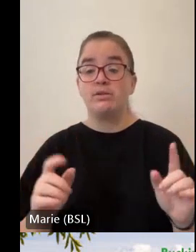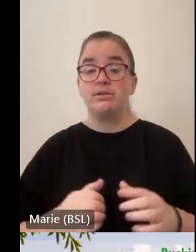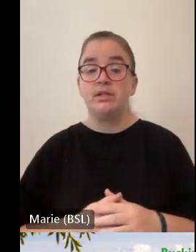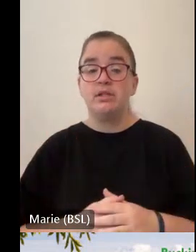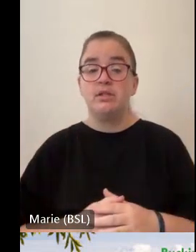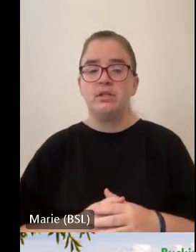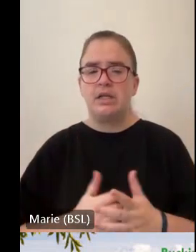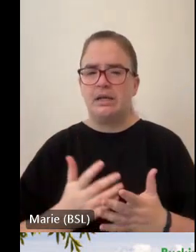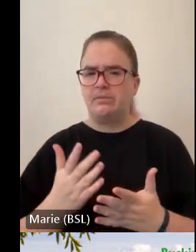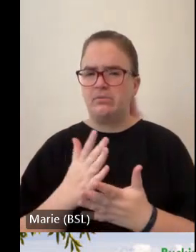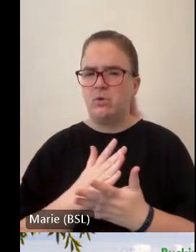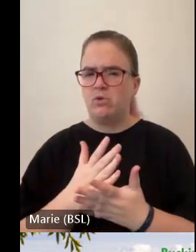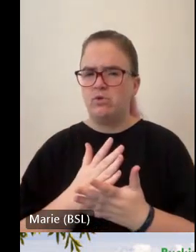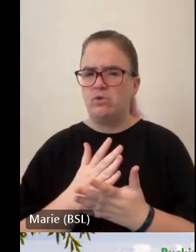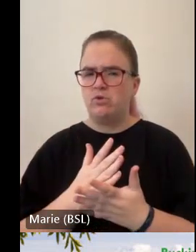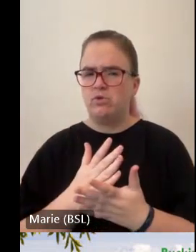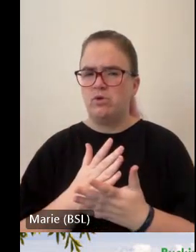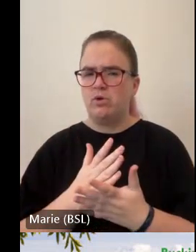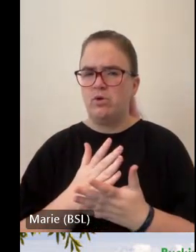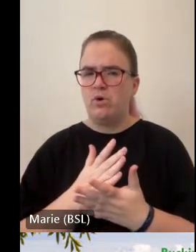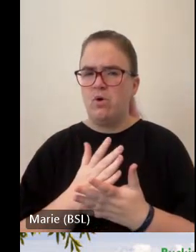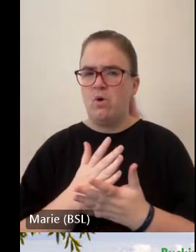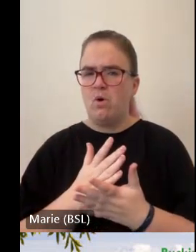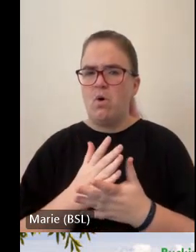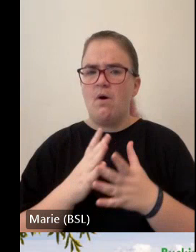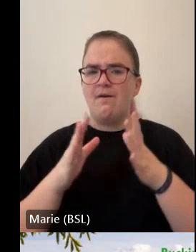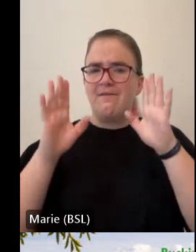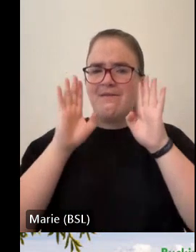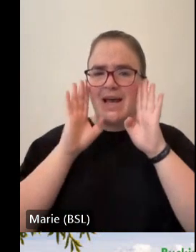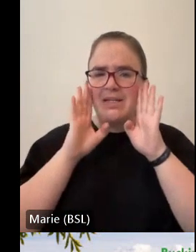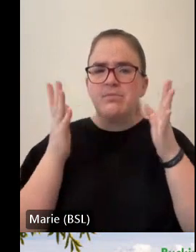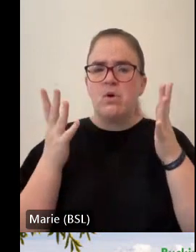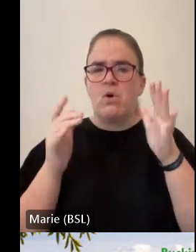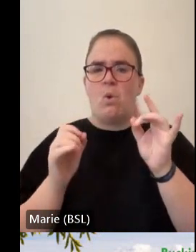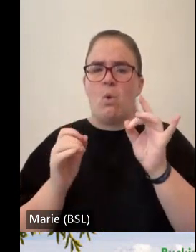I'm not sure whether it's Facebook or Instagram, but this